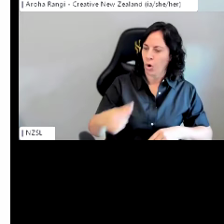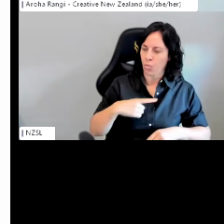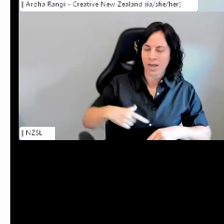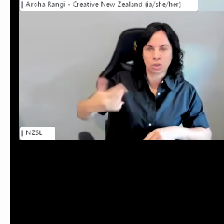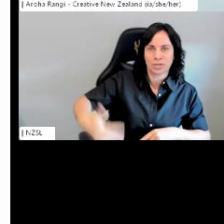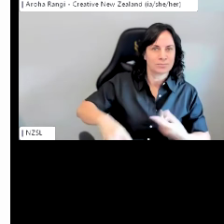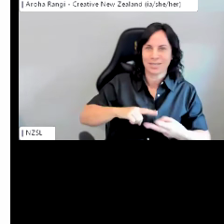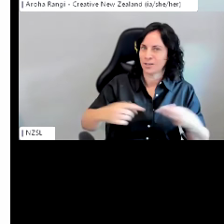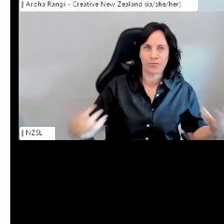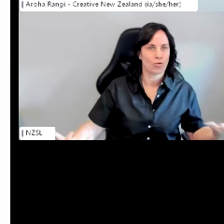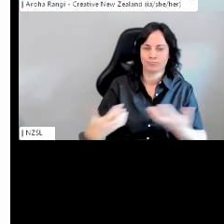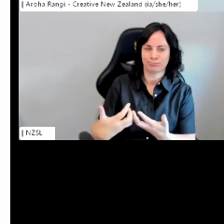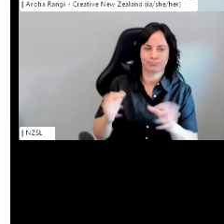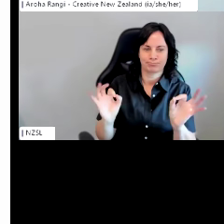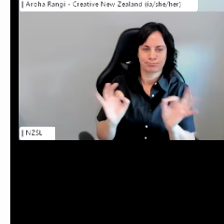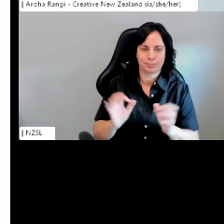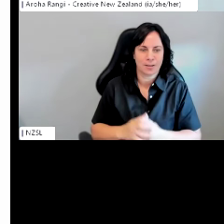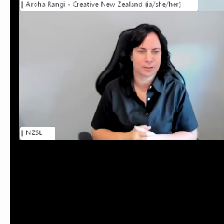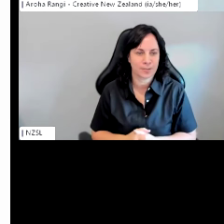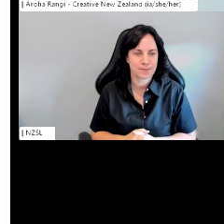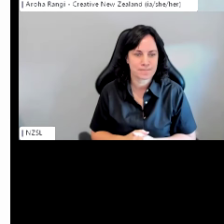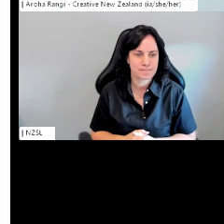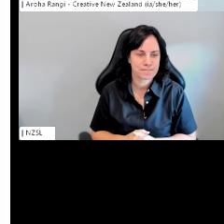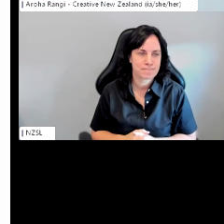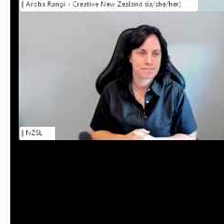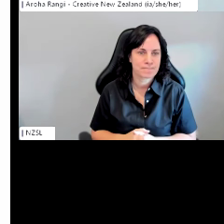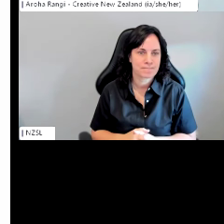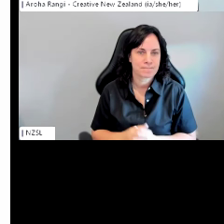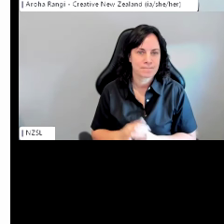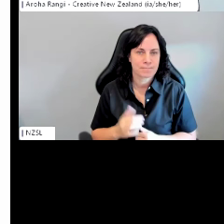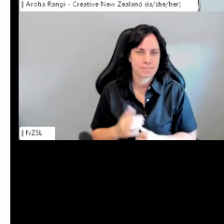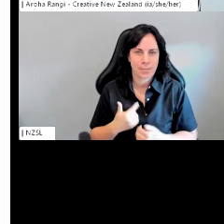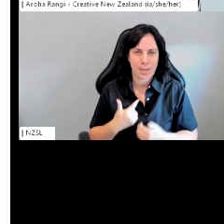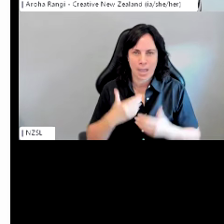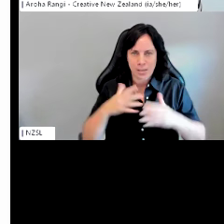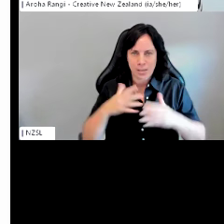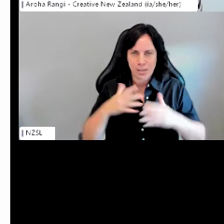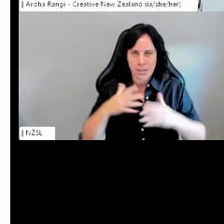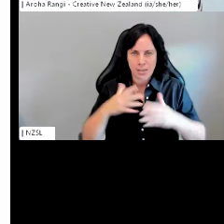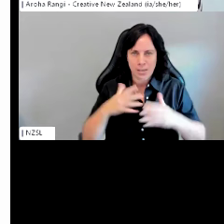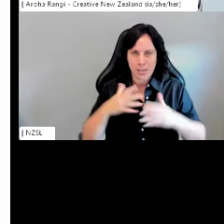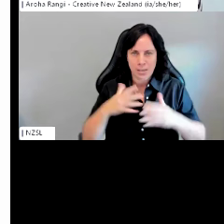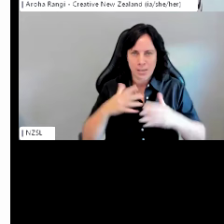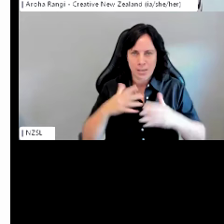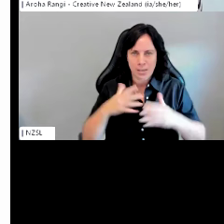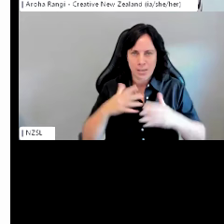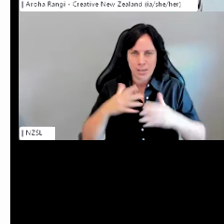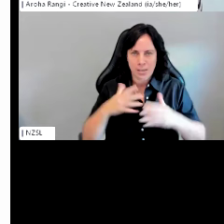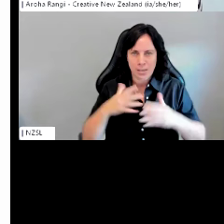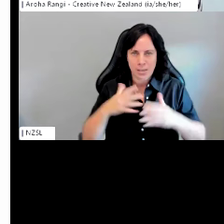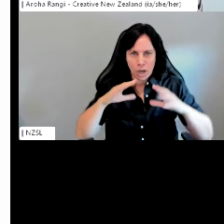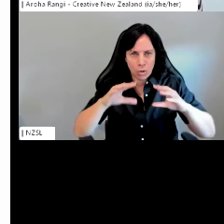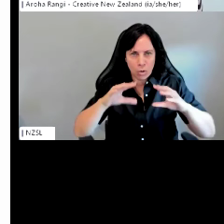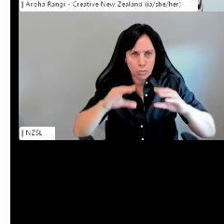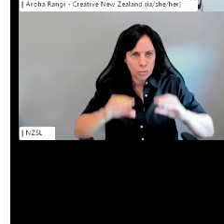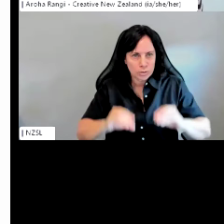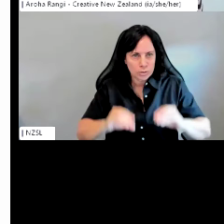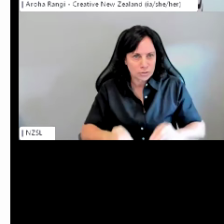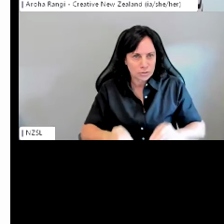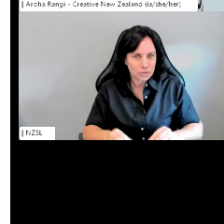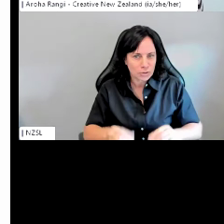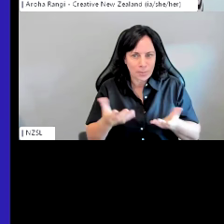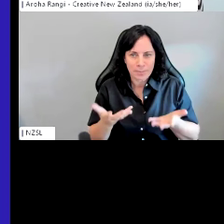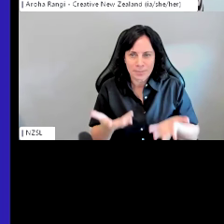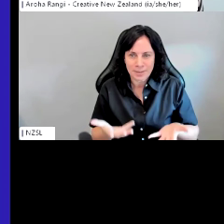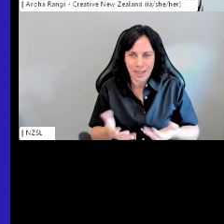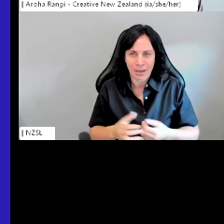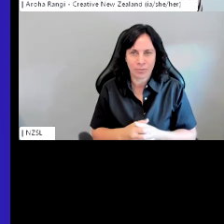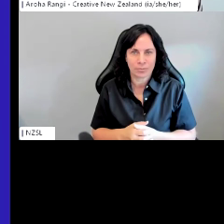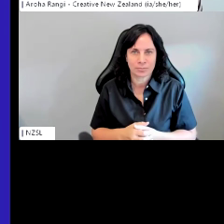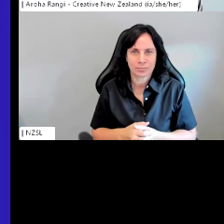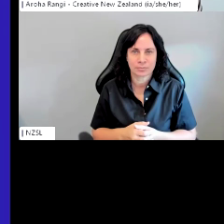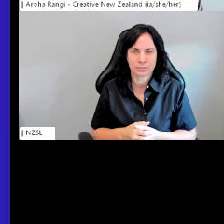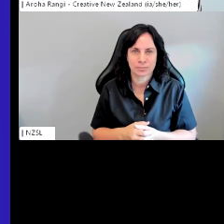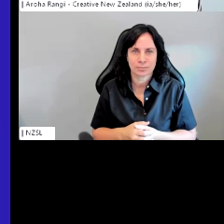Um I'm going to stop there, I think. Uh uh thank you so much Andrew. Brilliant. Um we've now come